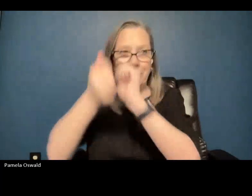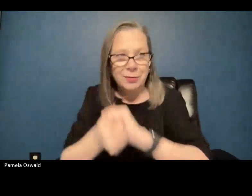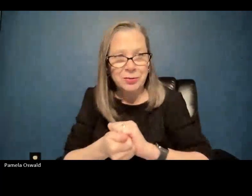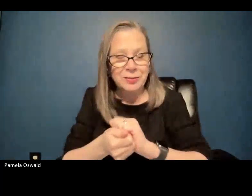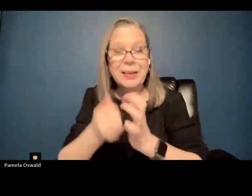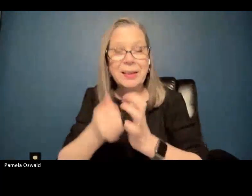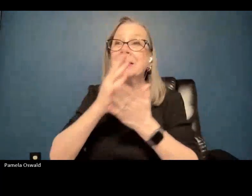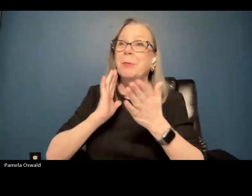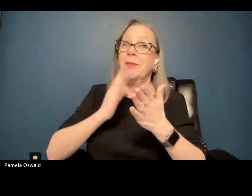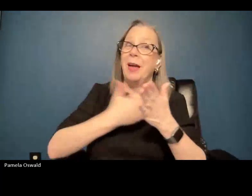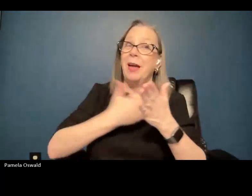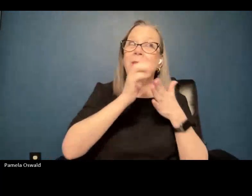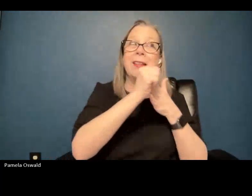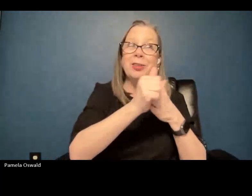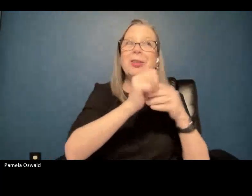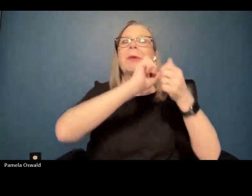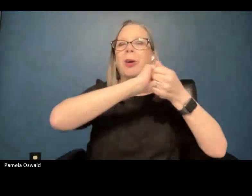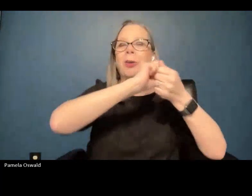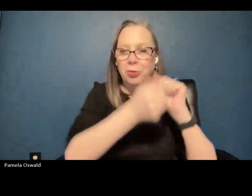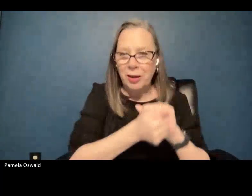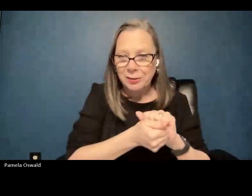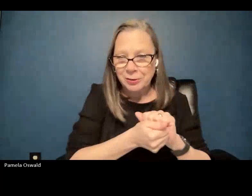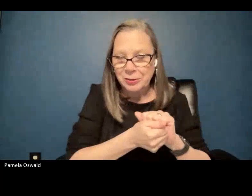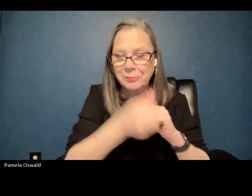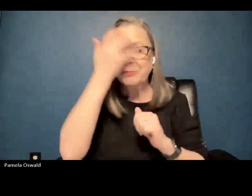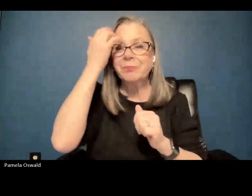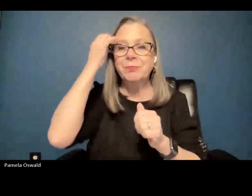And we knew that, you know, we would have competing priorities of